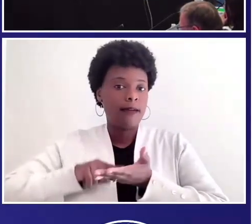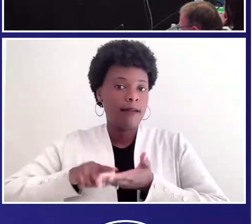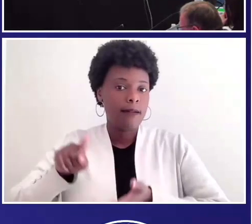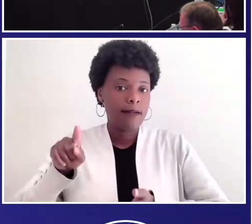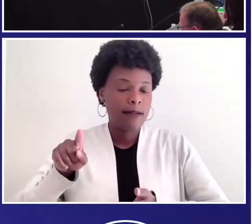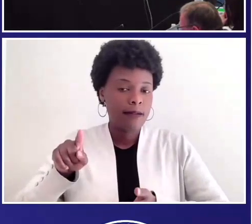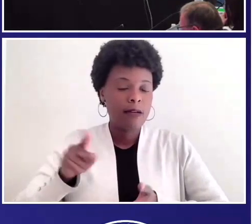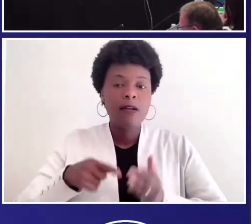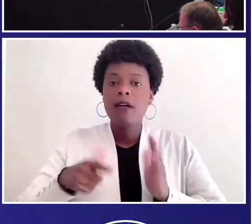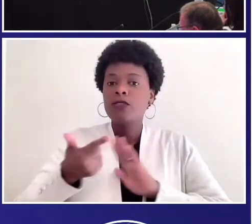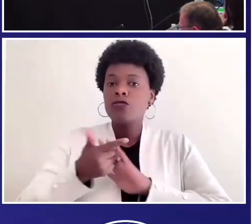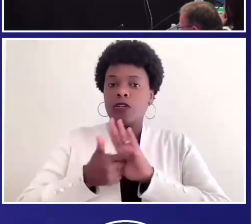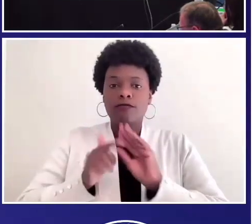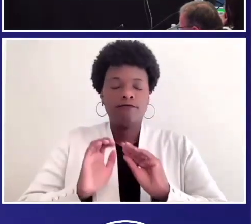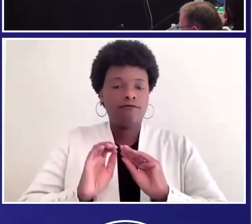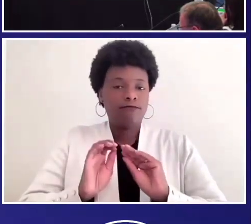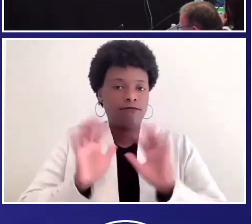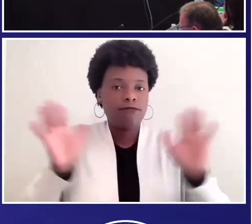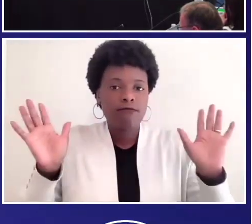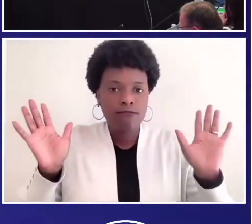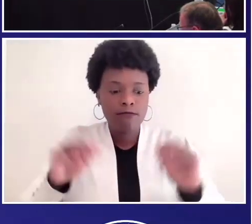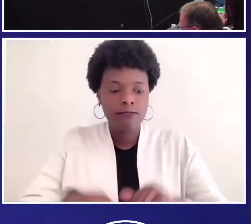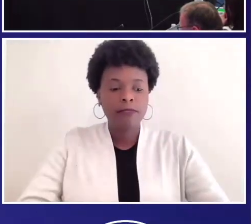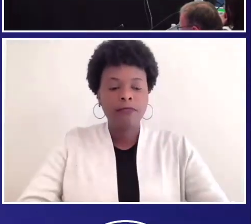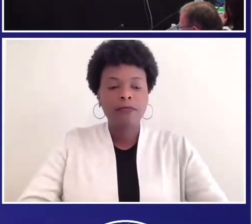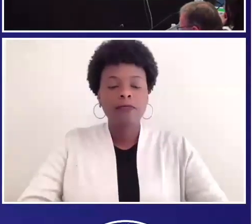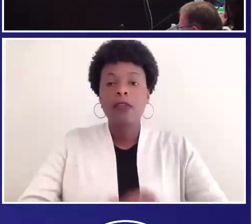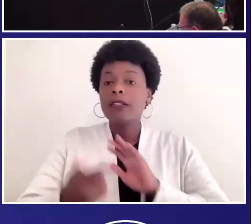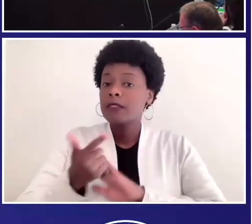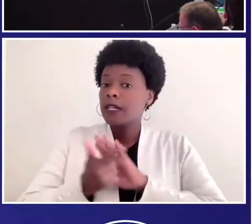The statute is extremely clear. It is a statutory requirement,